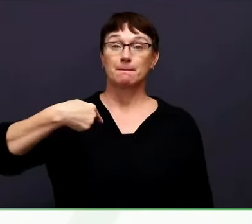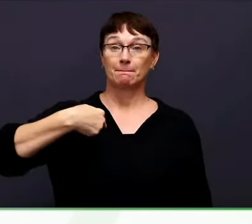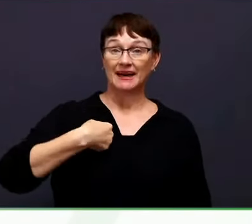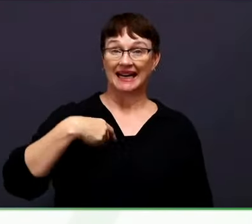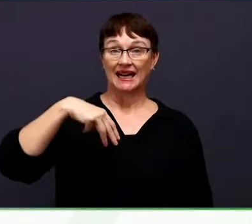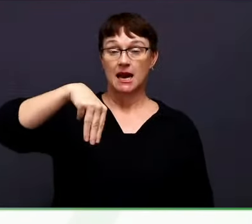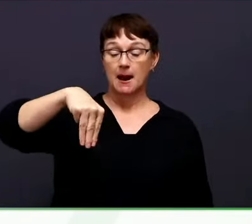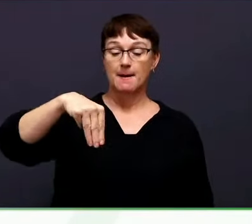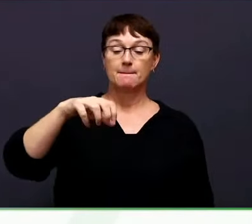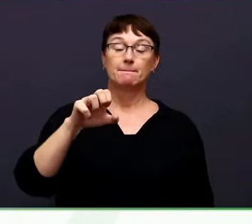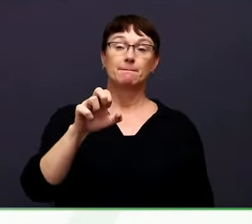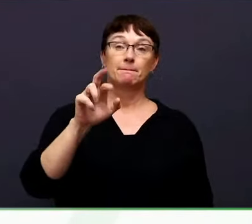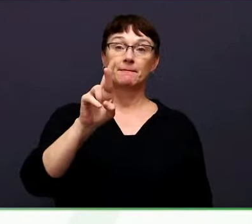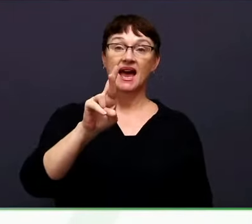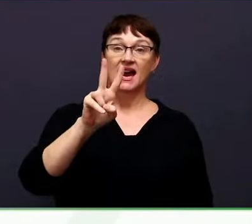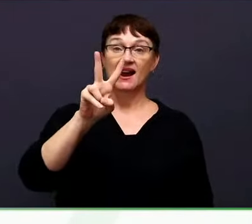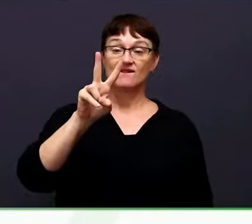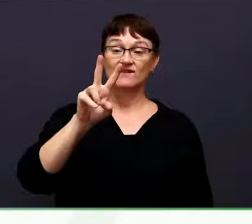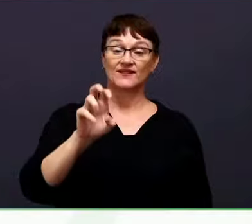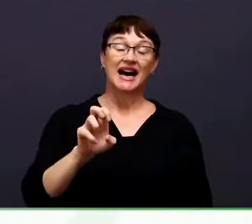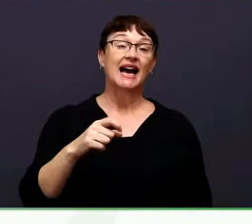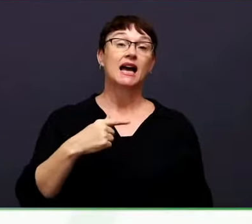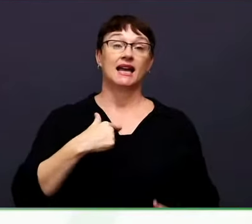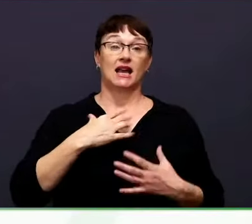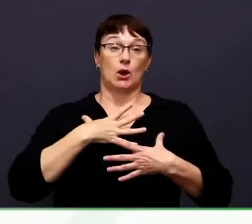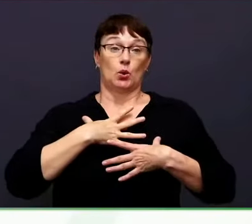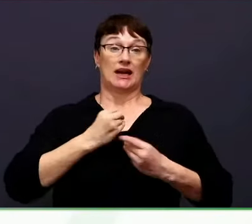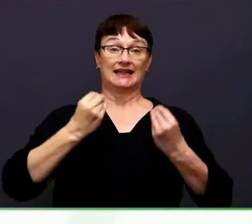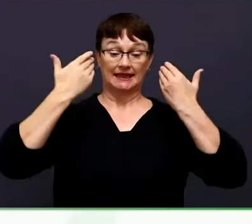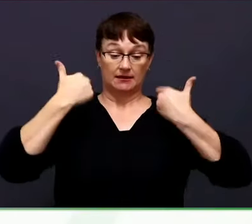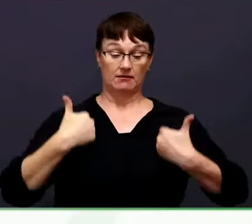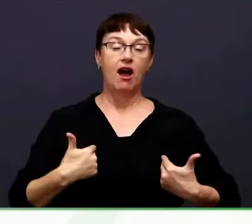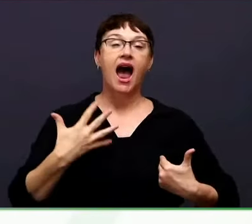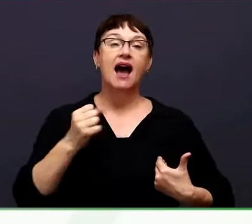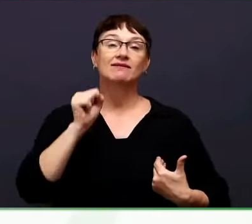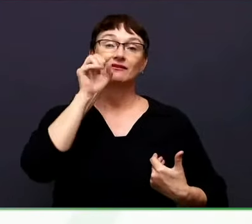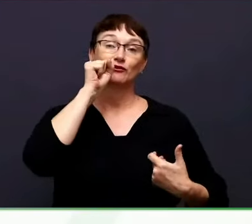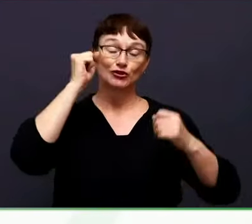hair and wearing a black jacket and a white shirt today.